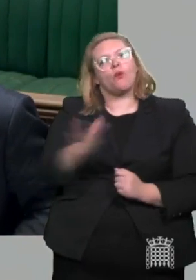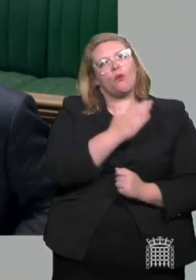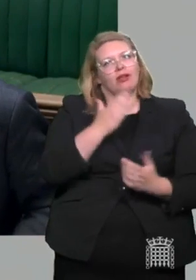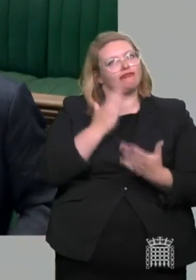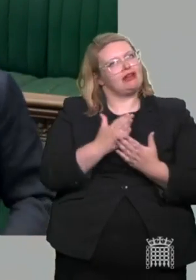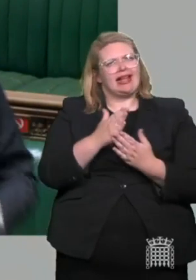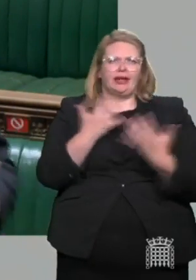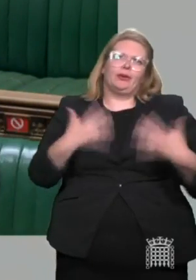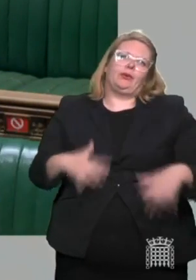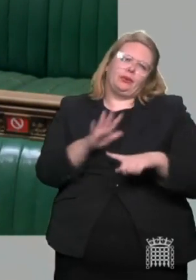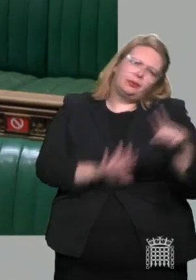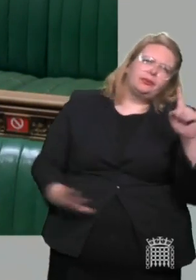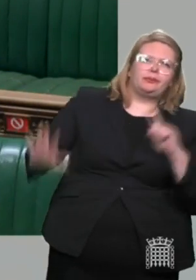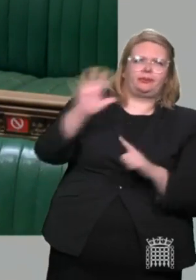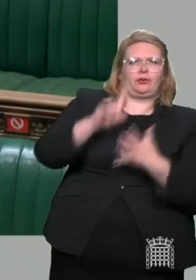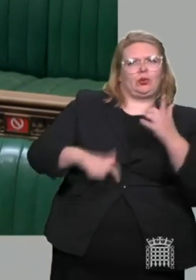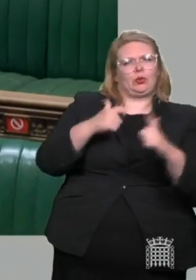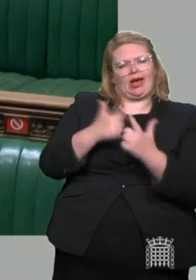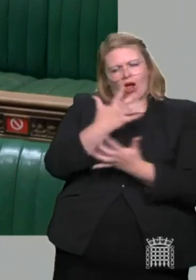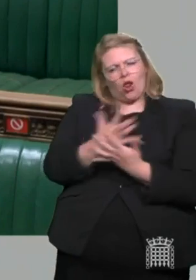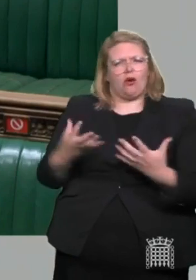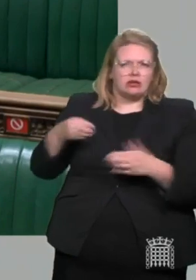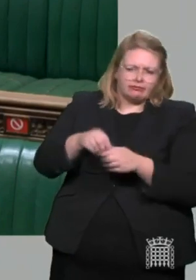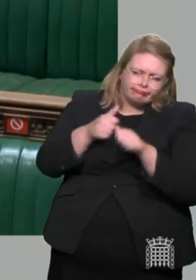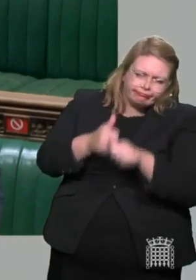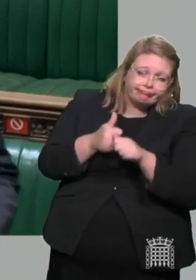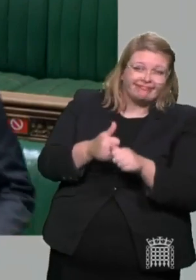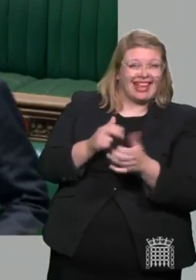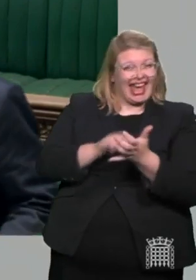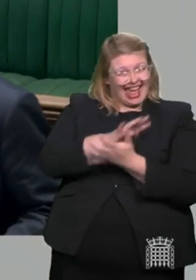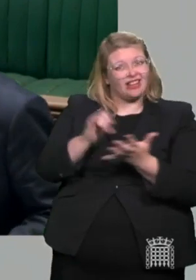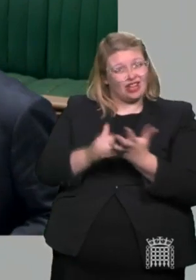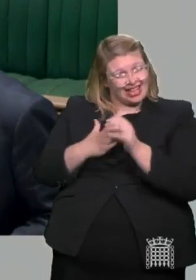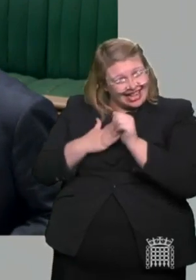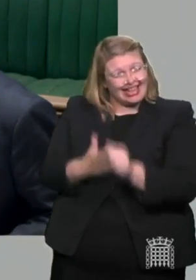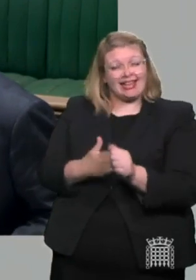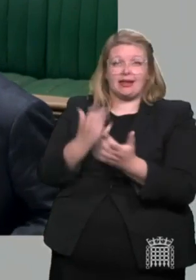led by the NHS—led overwhelmingly by GPs, but also by many others, including local council